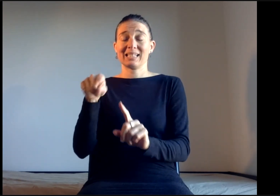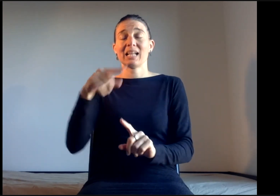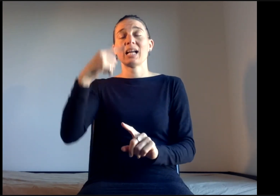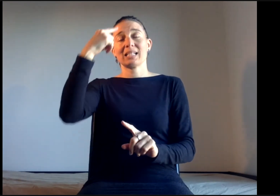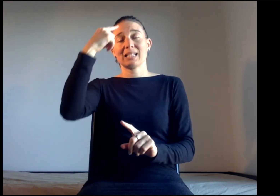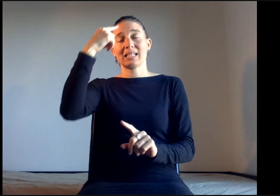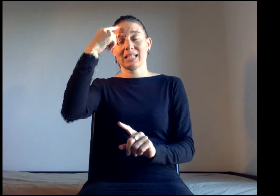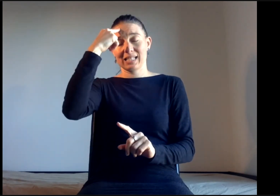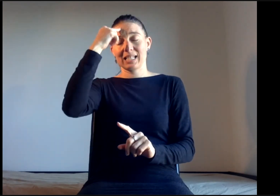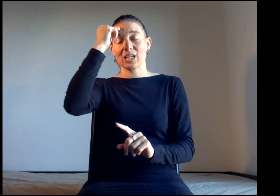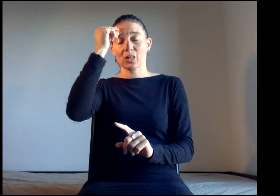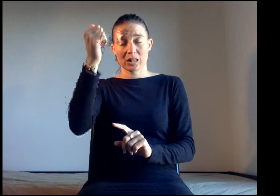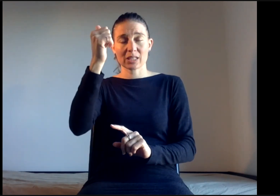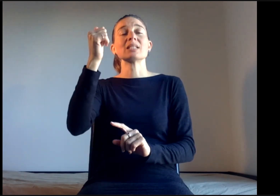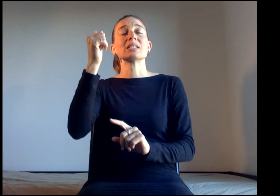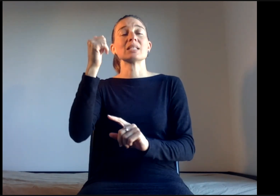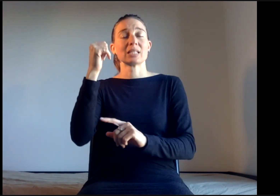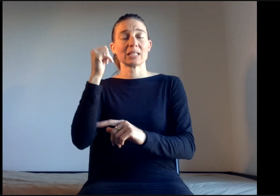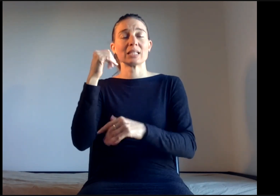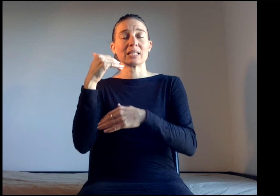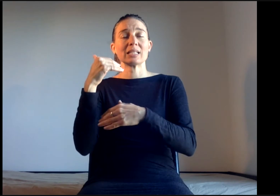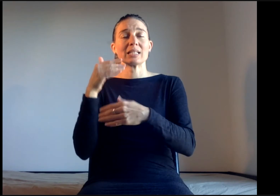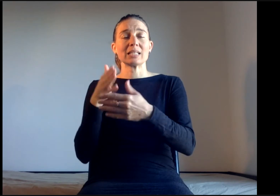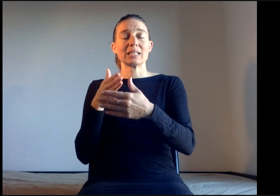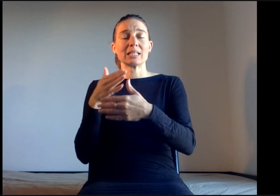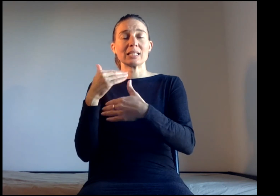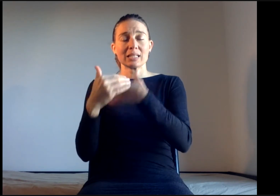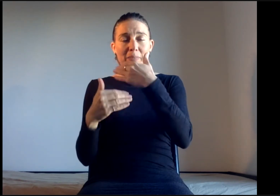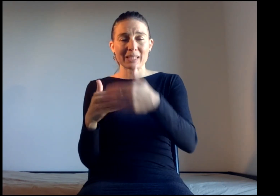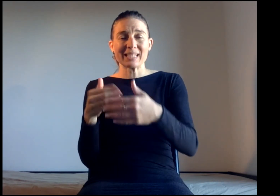Really, I'm kind of hesitating, what can I say that is new?